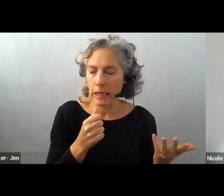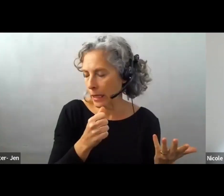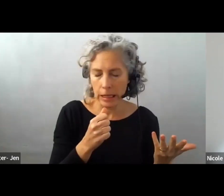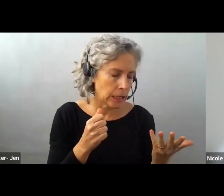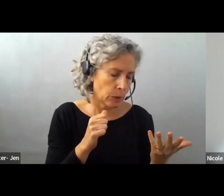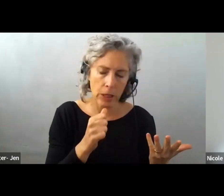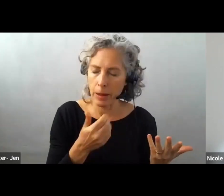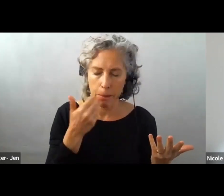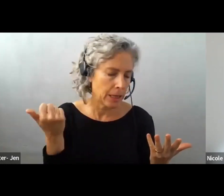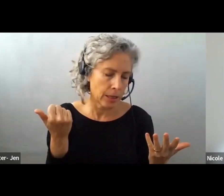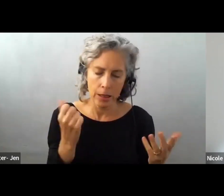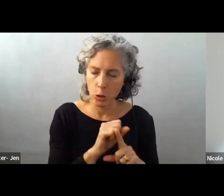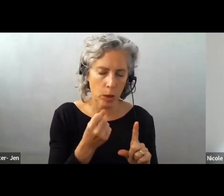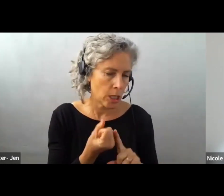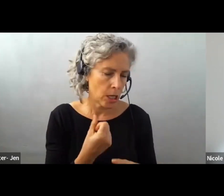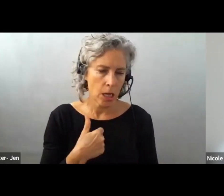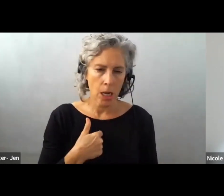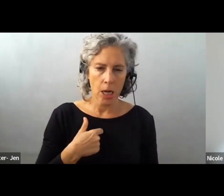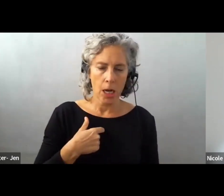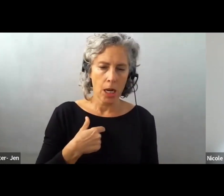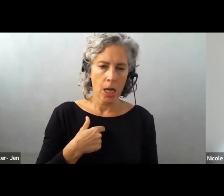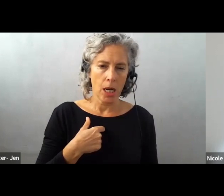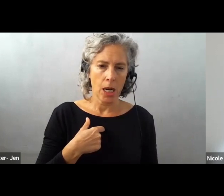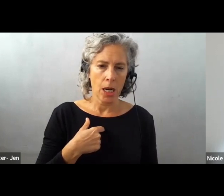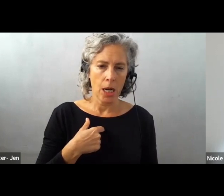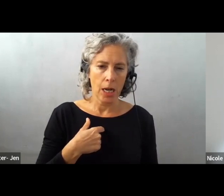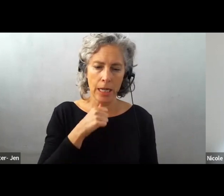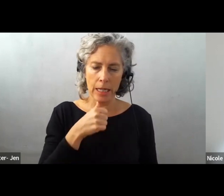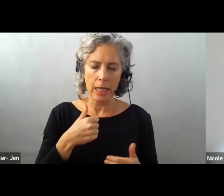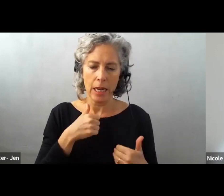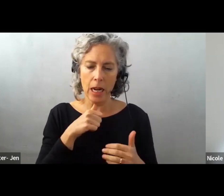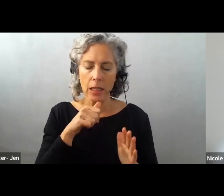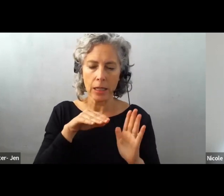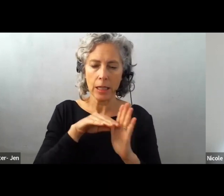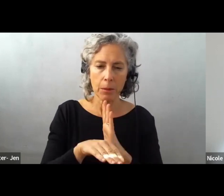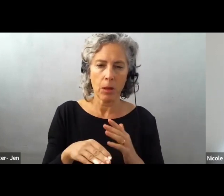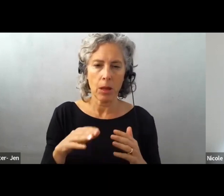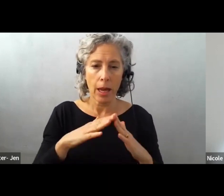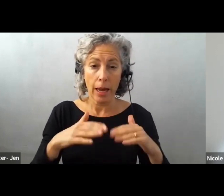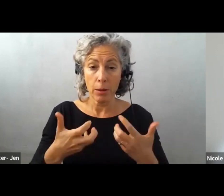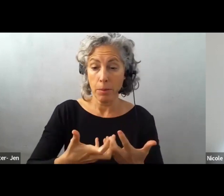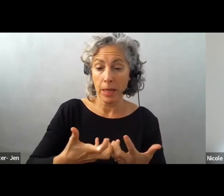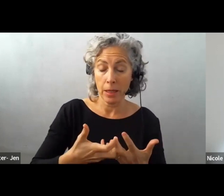arrangement related up having unstable house mates and not in